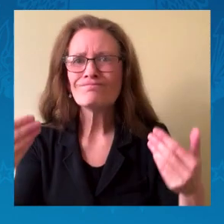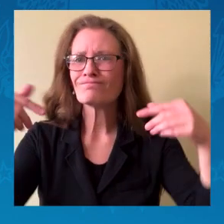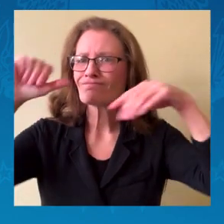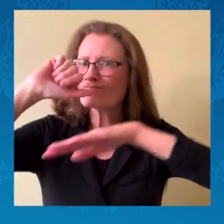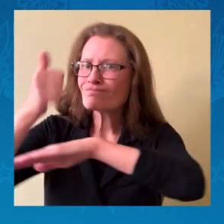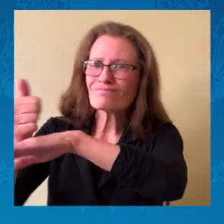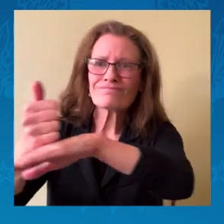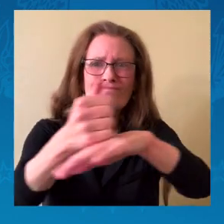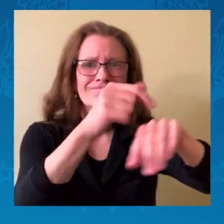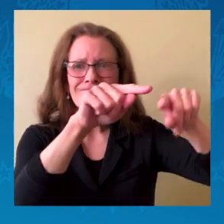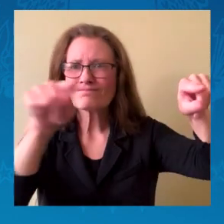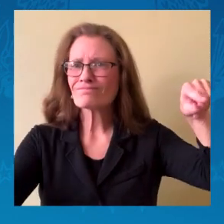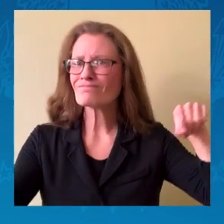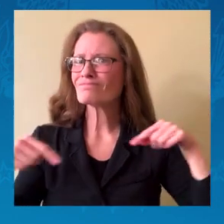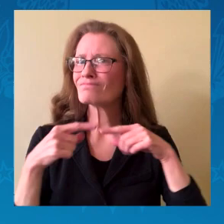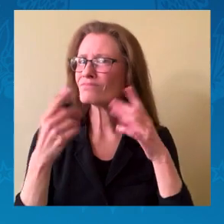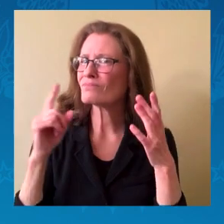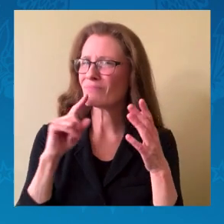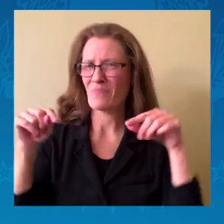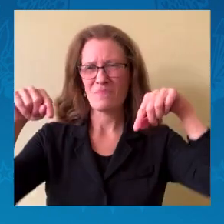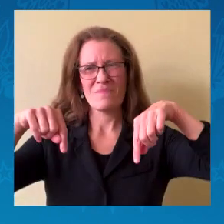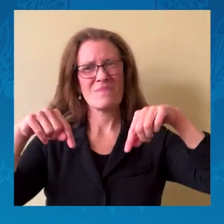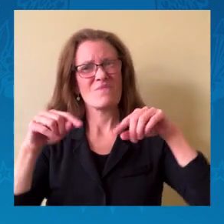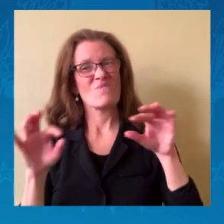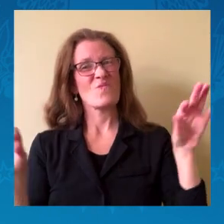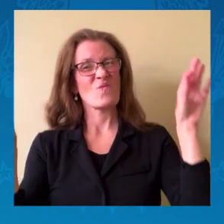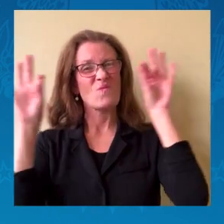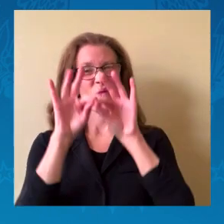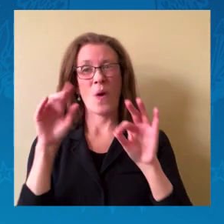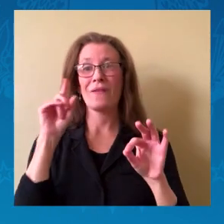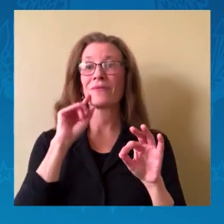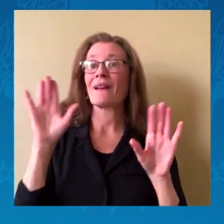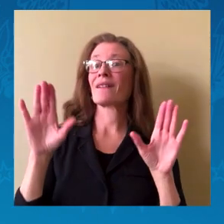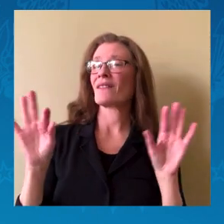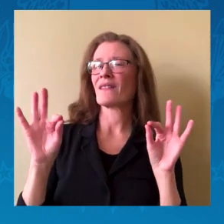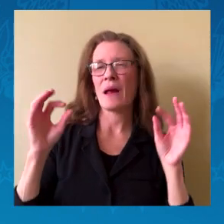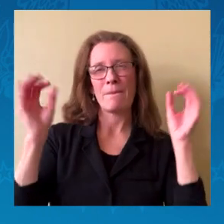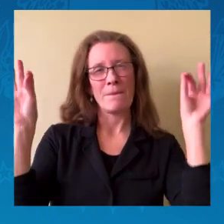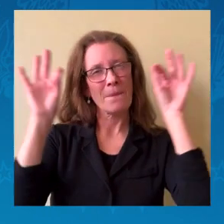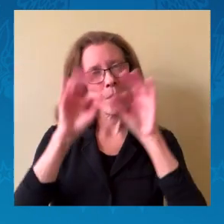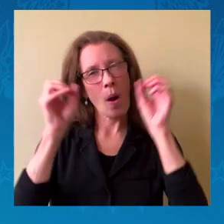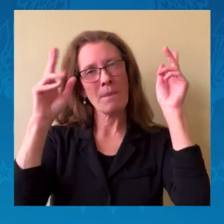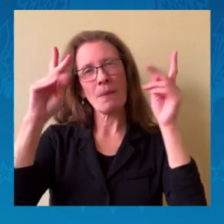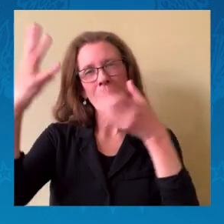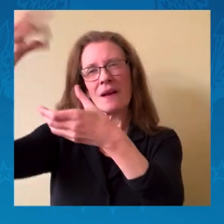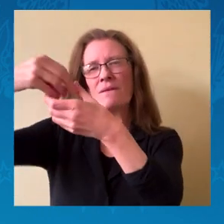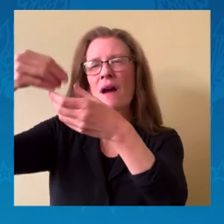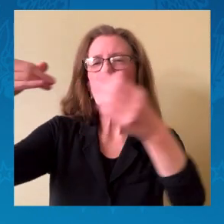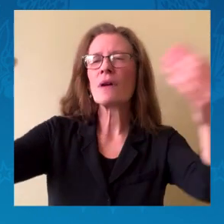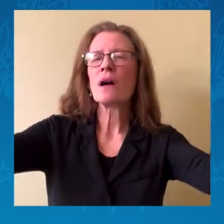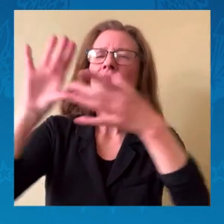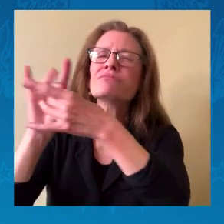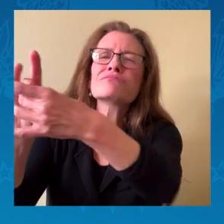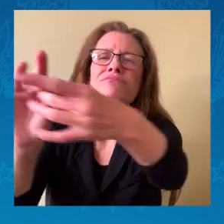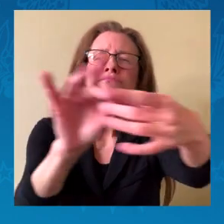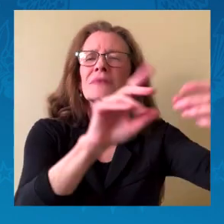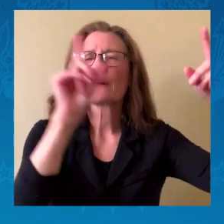because the sheer number of stakeholders who come into play on the question of dealing with space governance and space norms